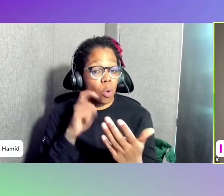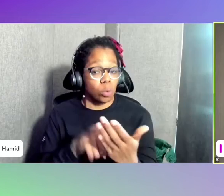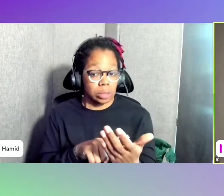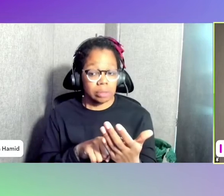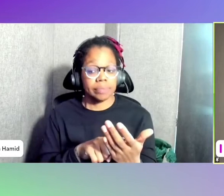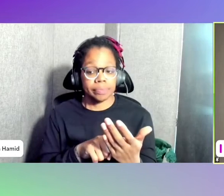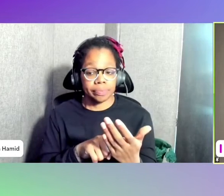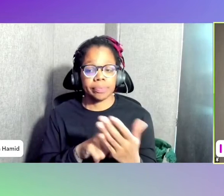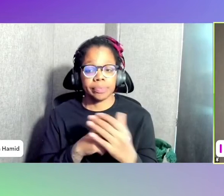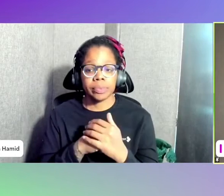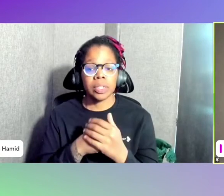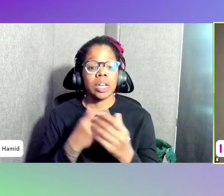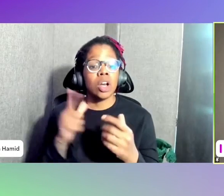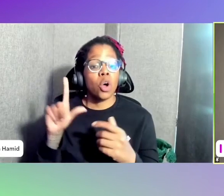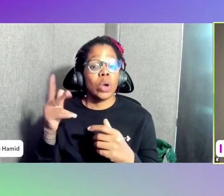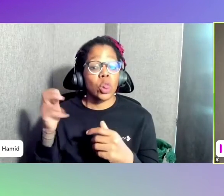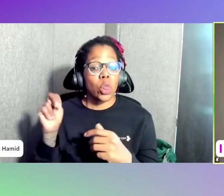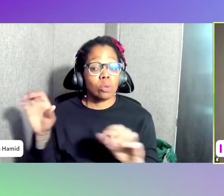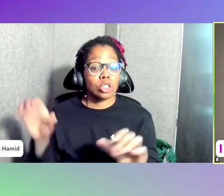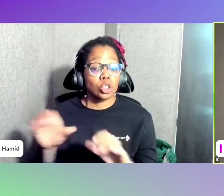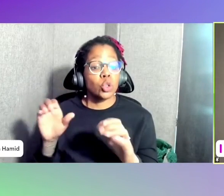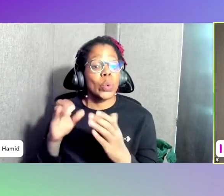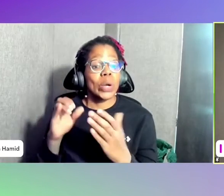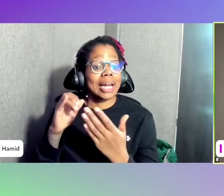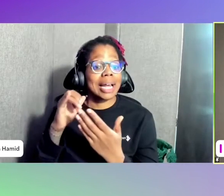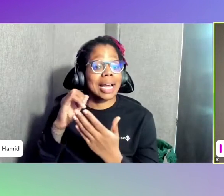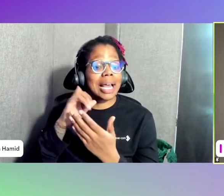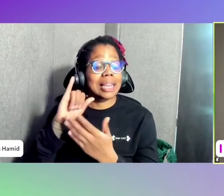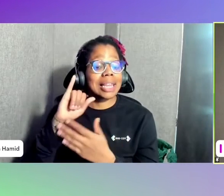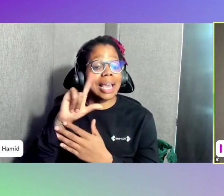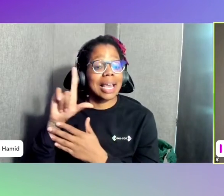interactivity or if the illustration code that you get on an illustrator appear the first thing we noticed is a